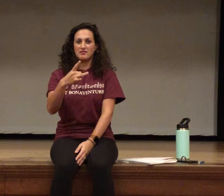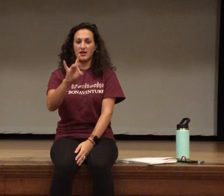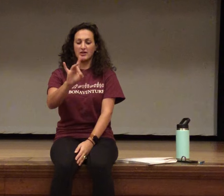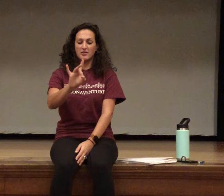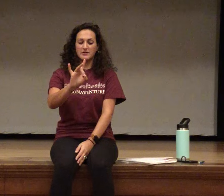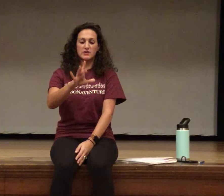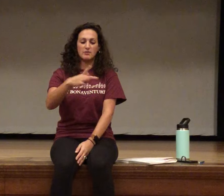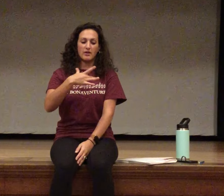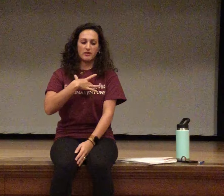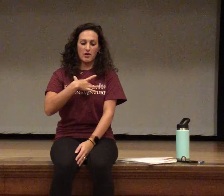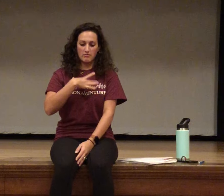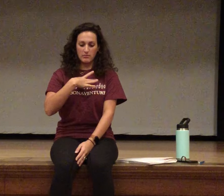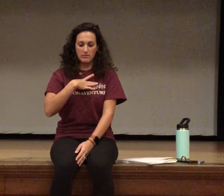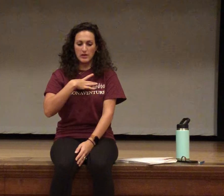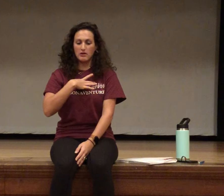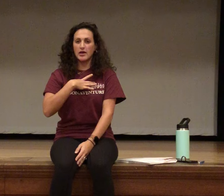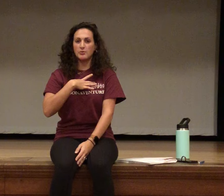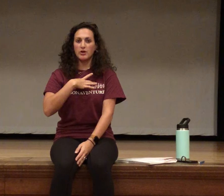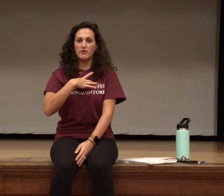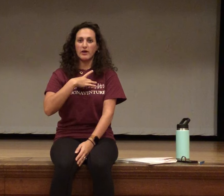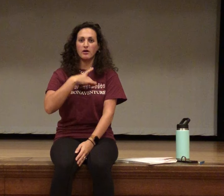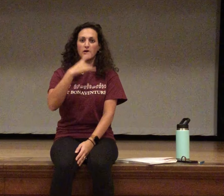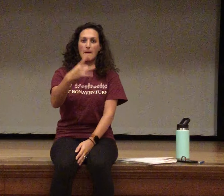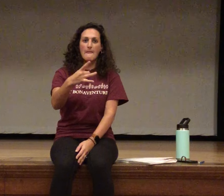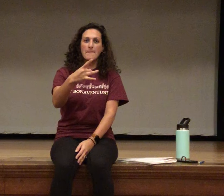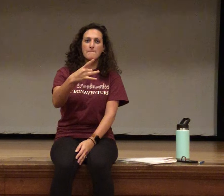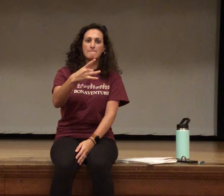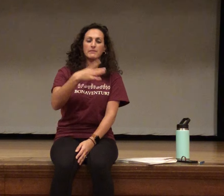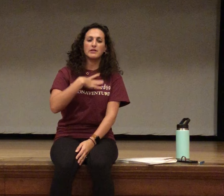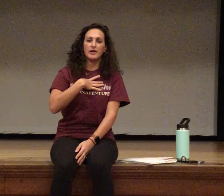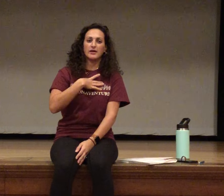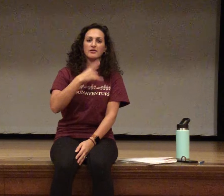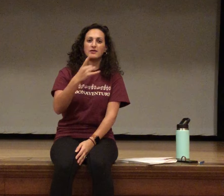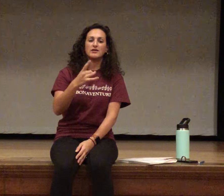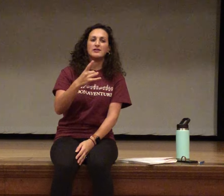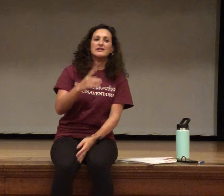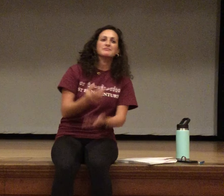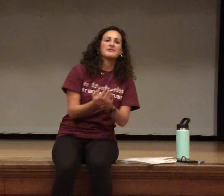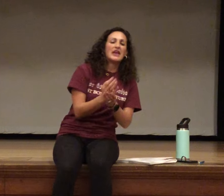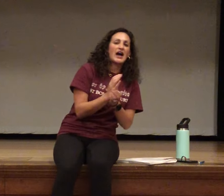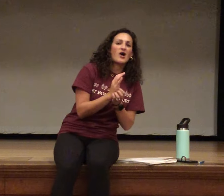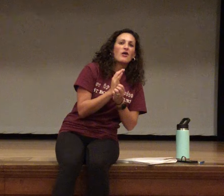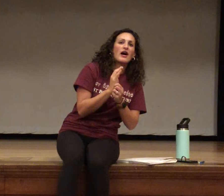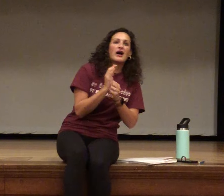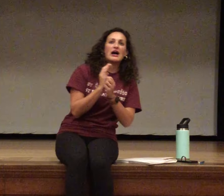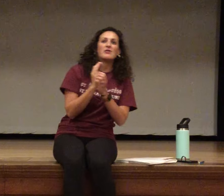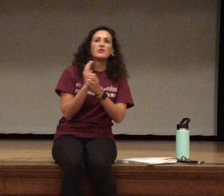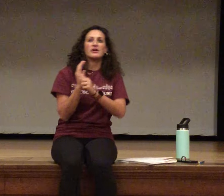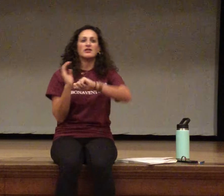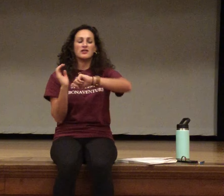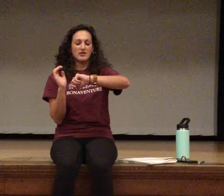like yep so it's gonna be that thumb and middle finger like now I will